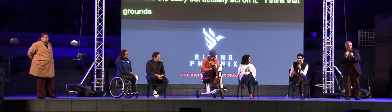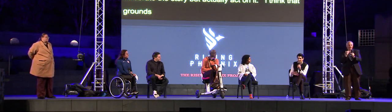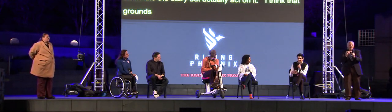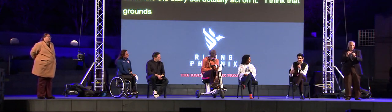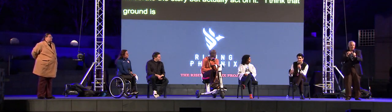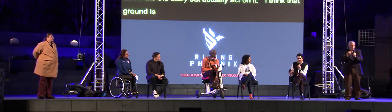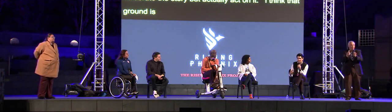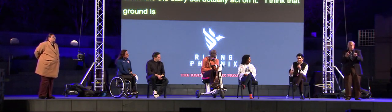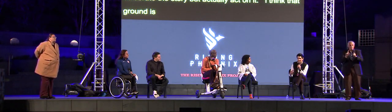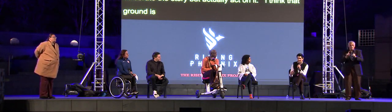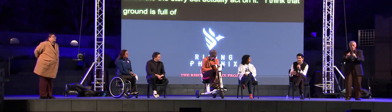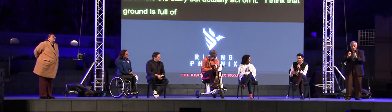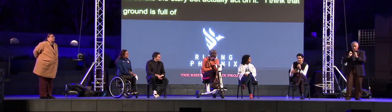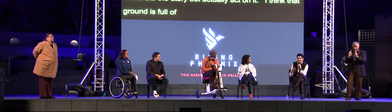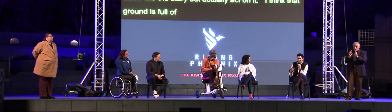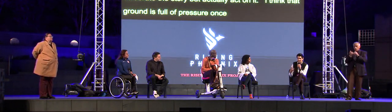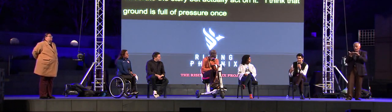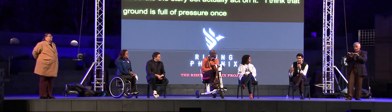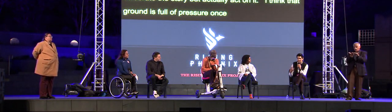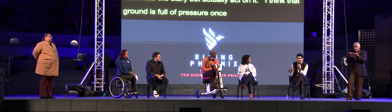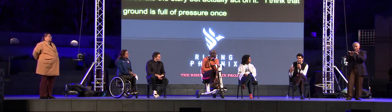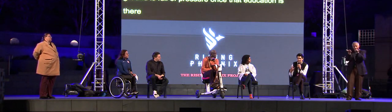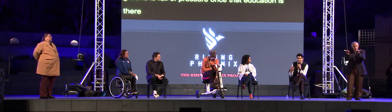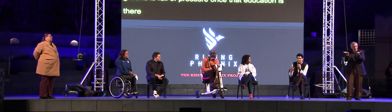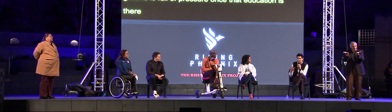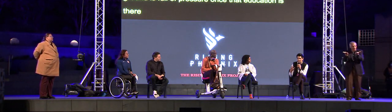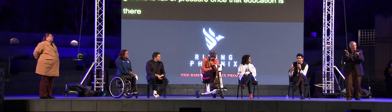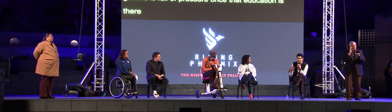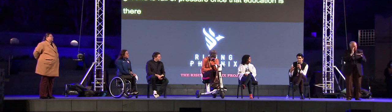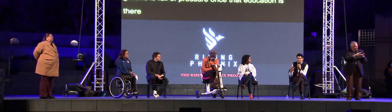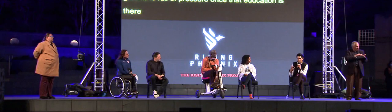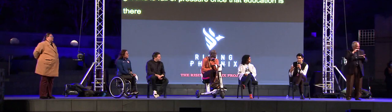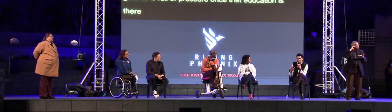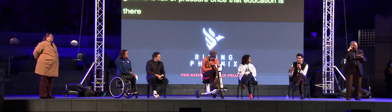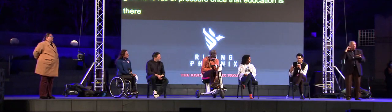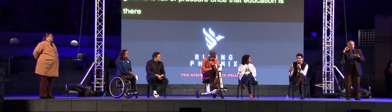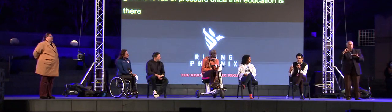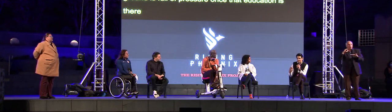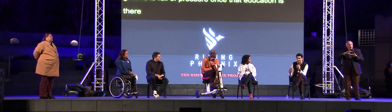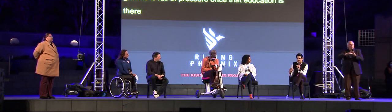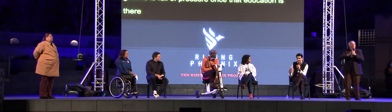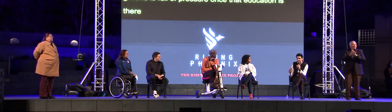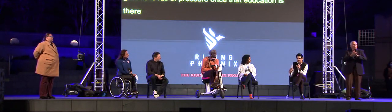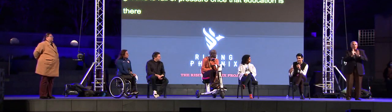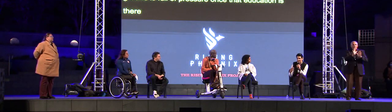once that education is there, it'll become a responsibility,